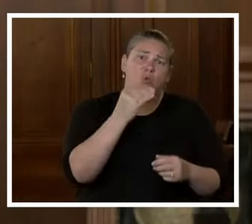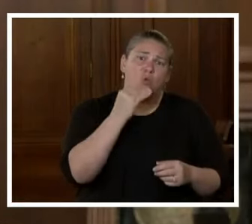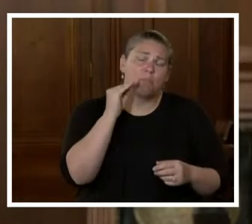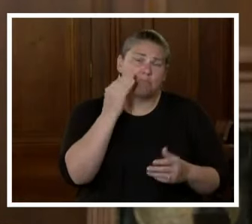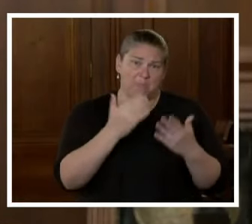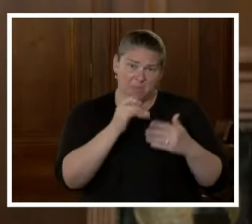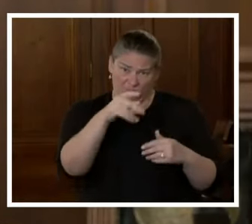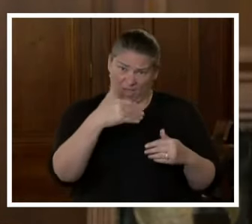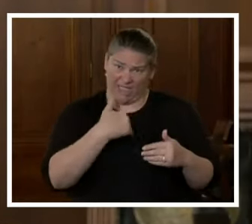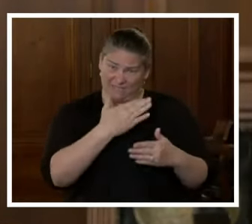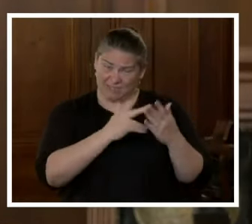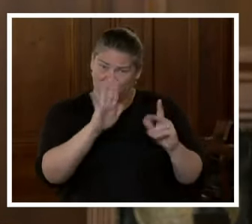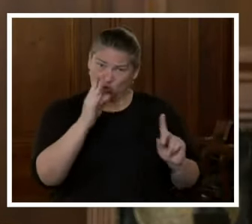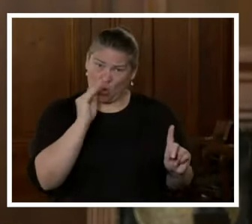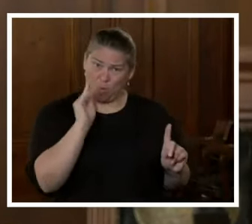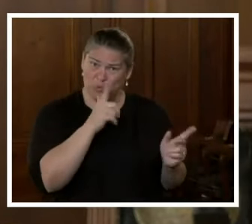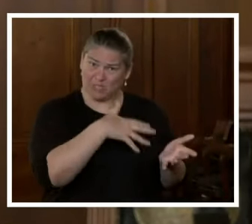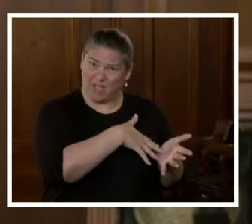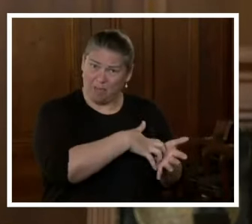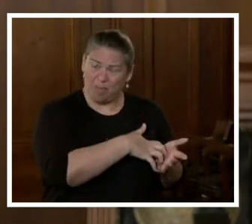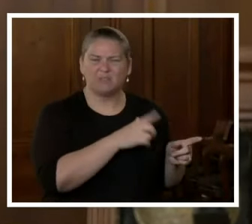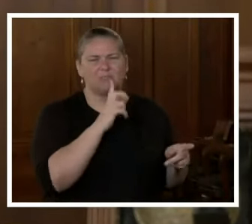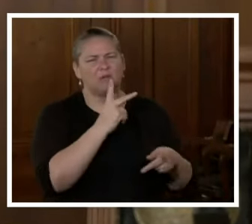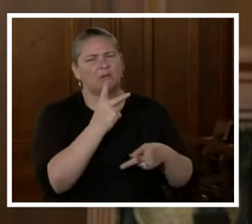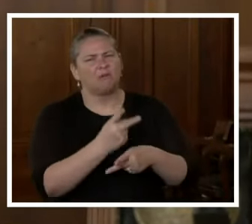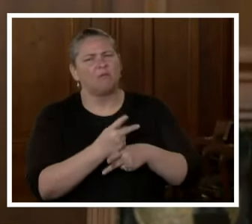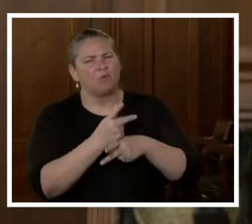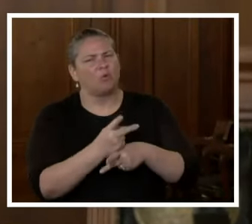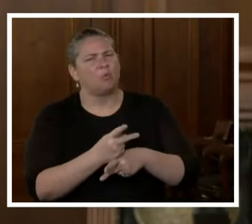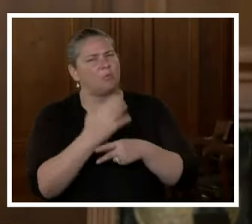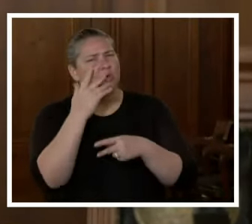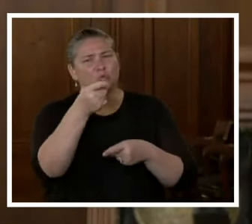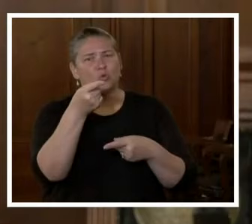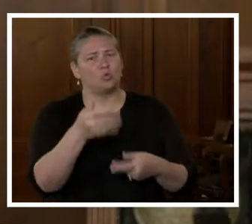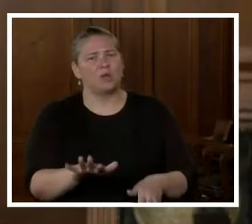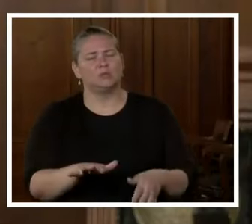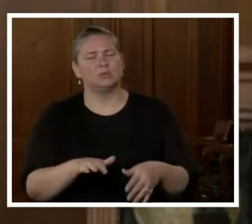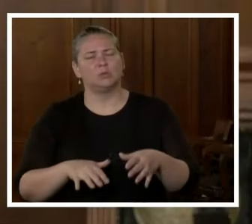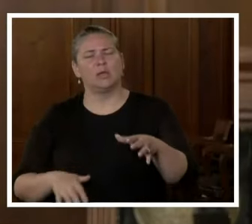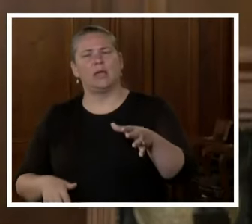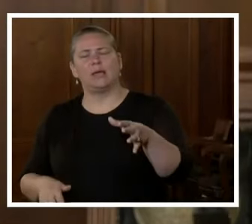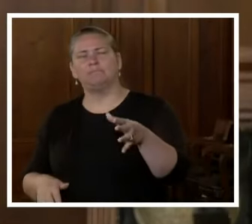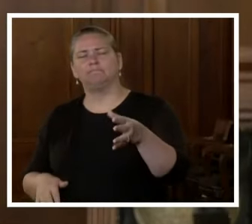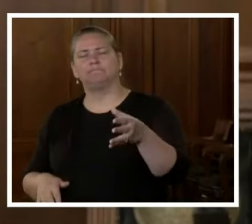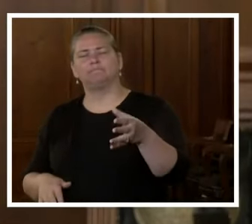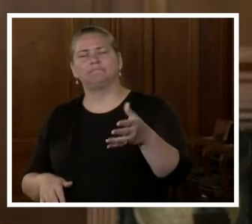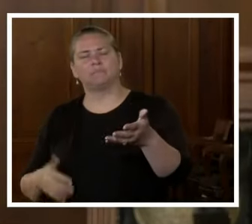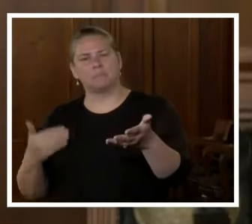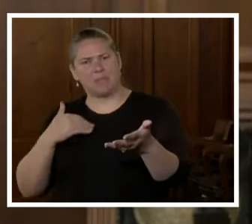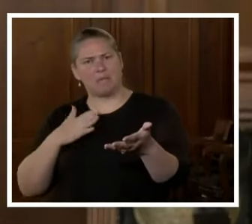PPE AND OTHER REQUIREMENTS ARE A LOT HARDER ON YARD SALES, AND IT'S ALSO PEOPLE'S STUFF, YOU